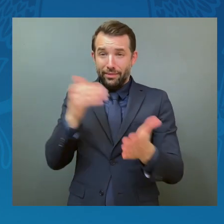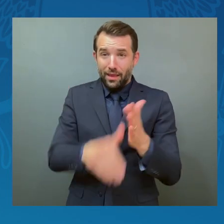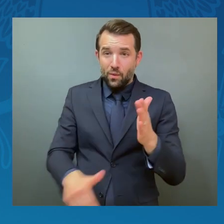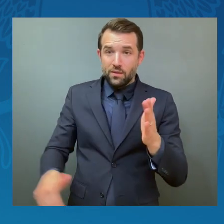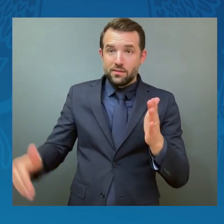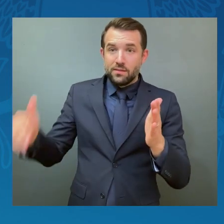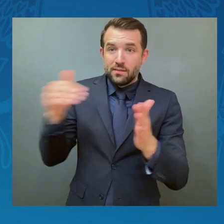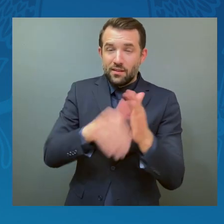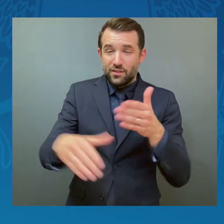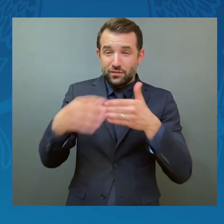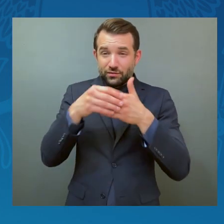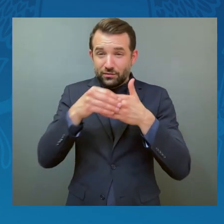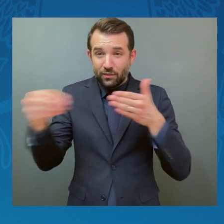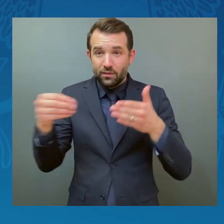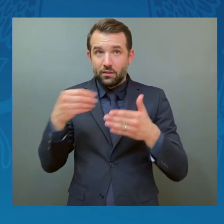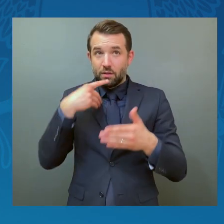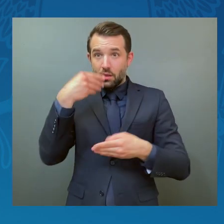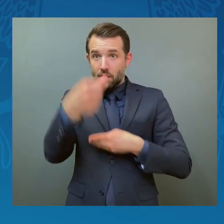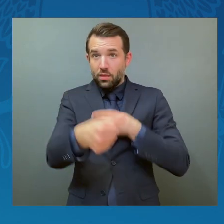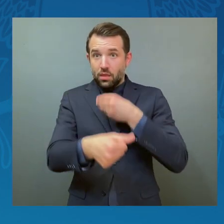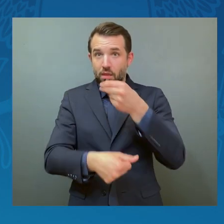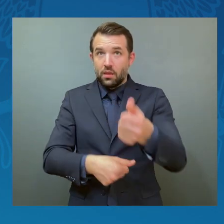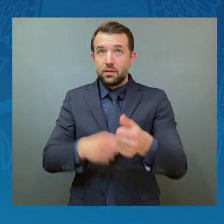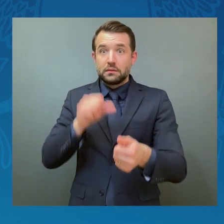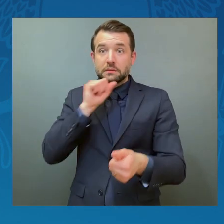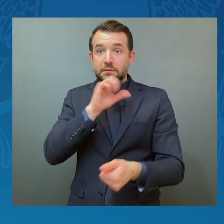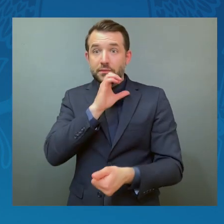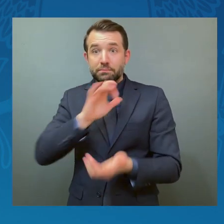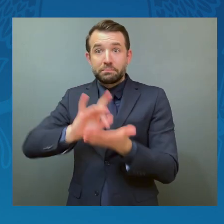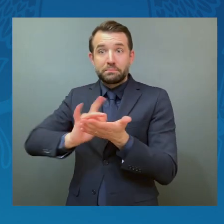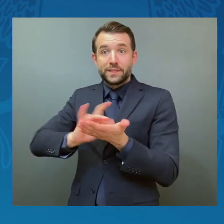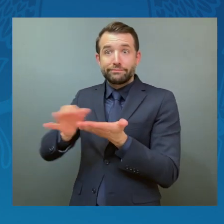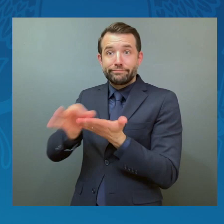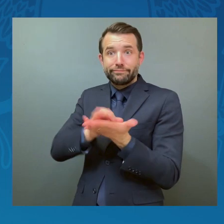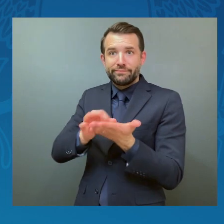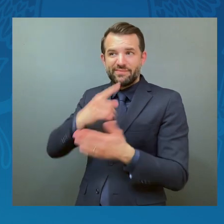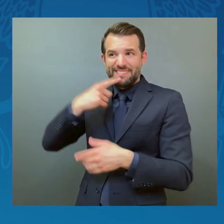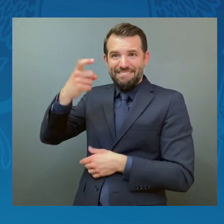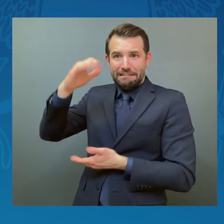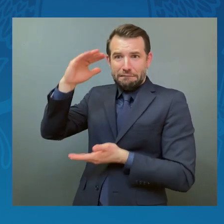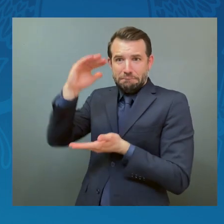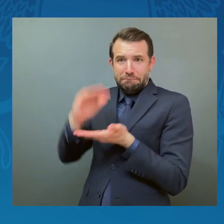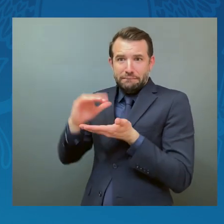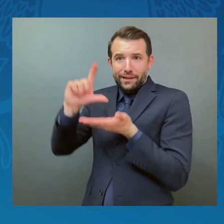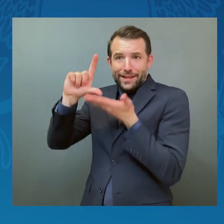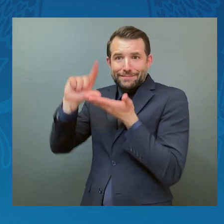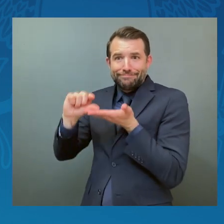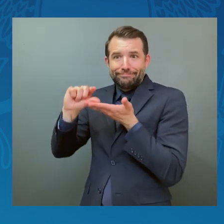Seniors who have to cut their pills in half because they cannot afford more medication.